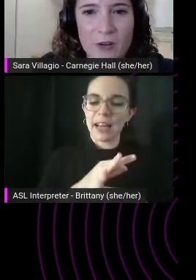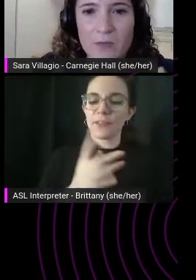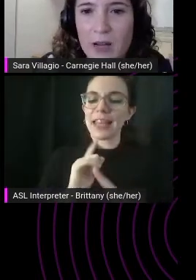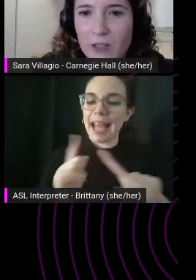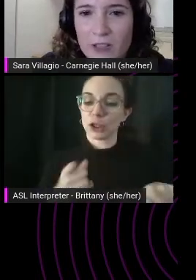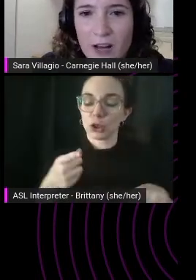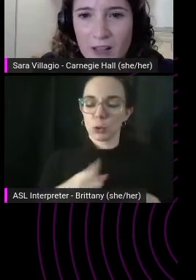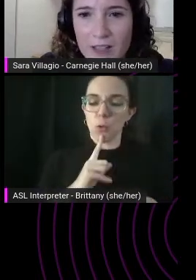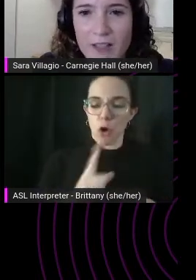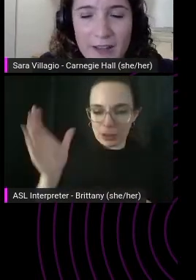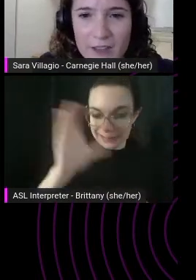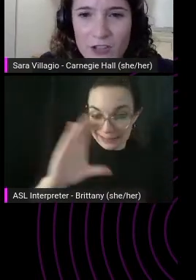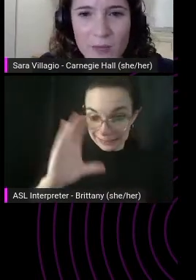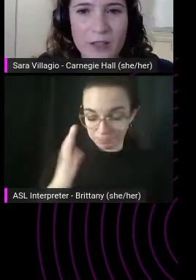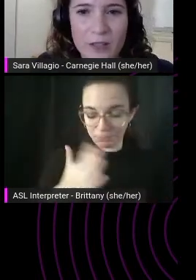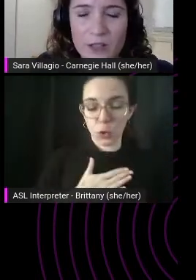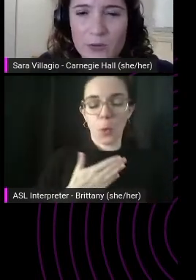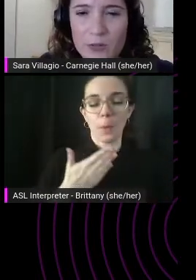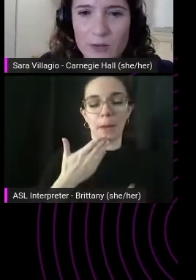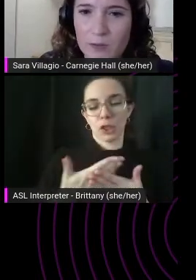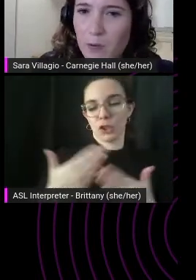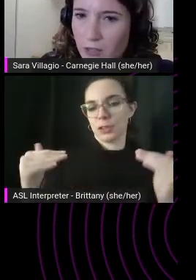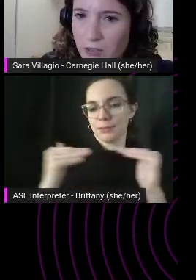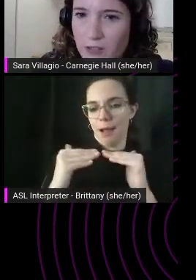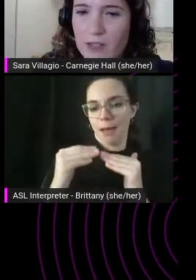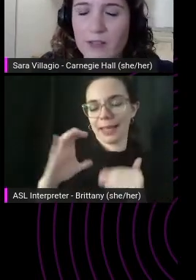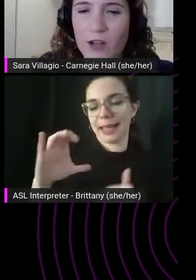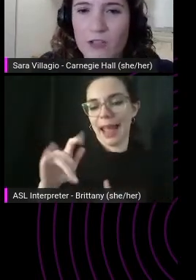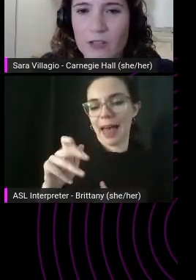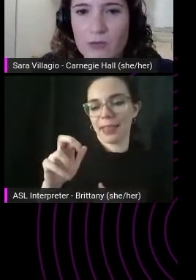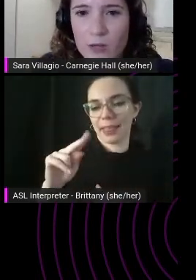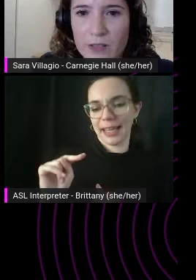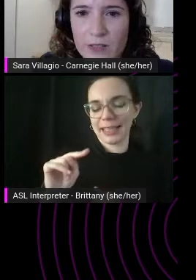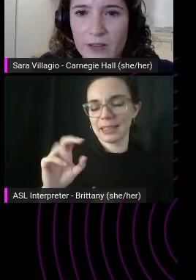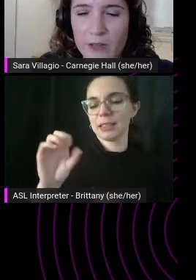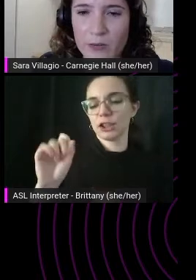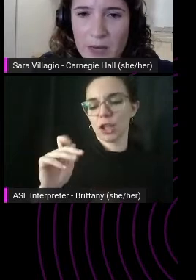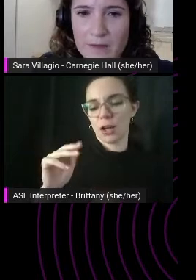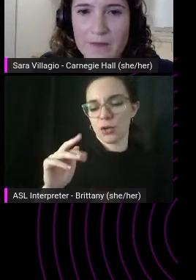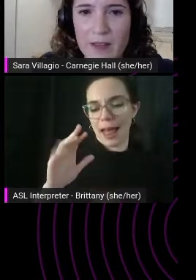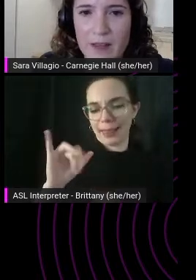So, my good colleague Kathleen Schiaparelli, who is one of the partners in watching this work together with me.